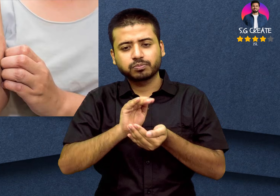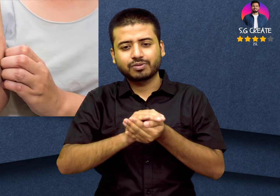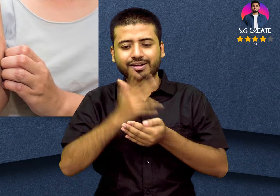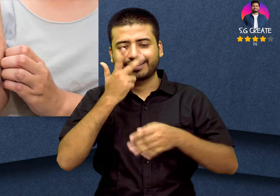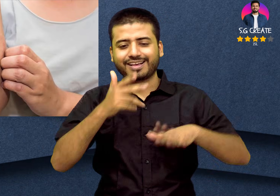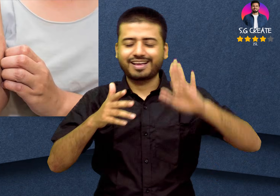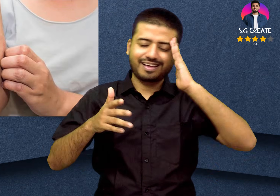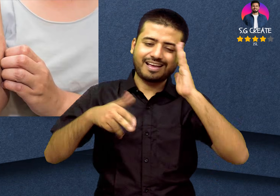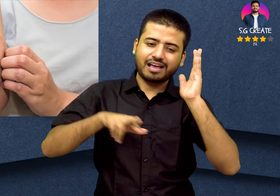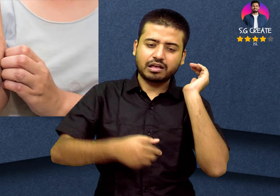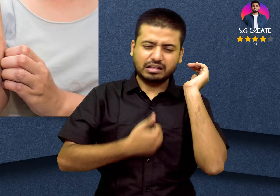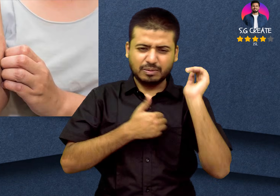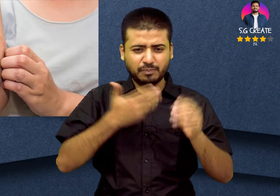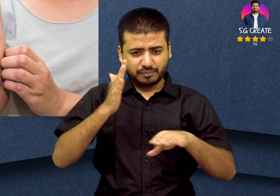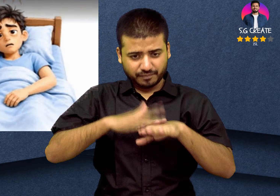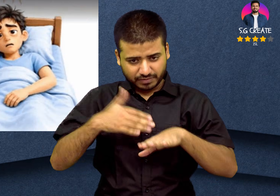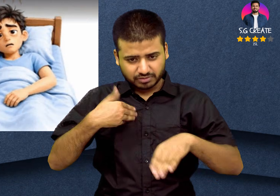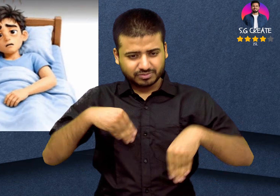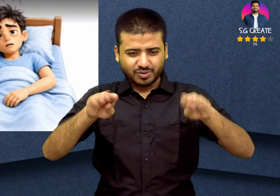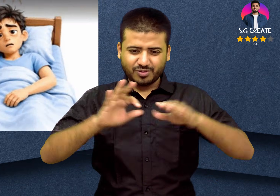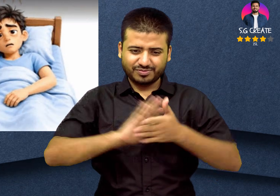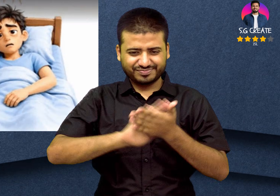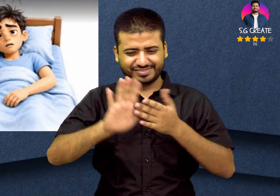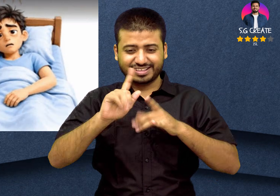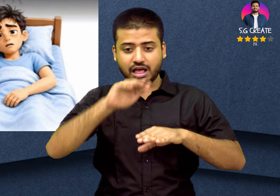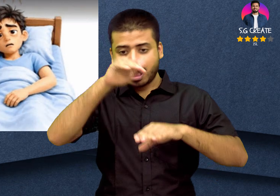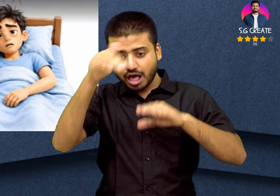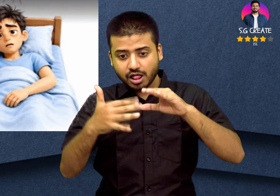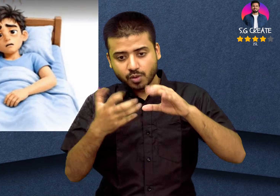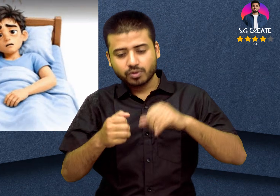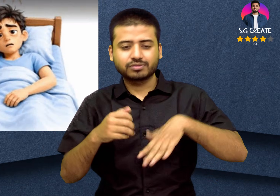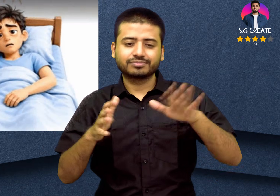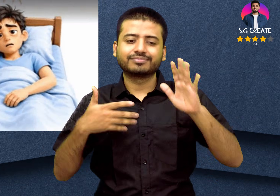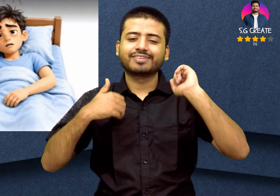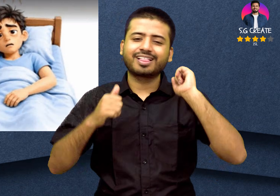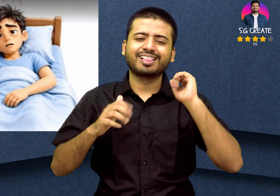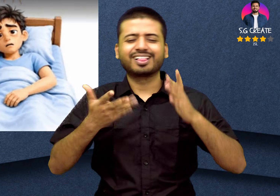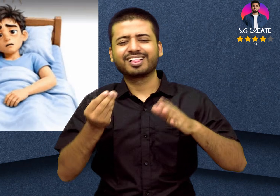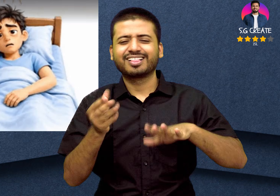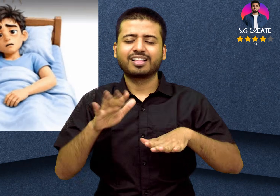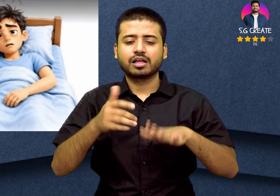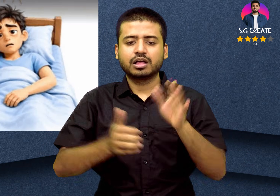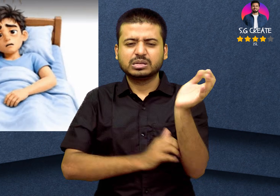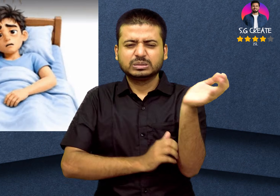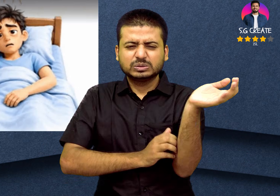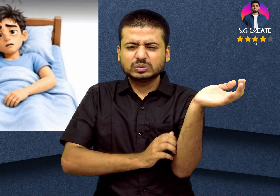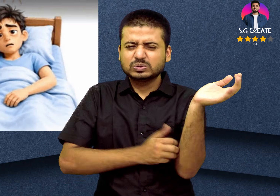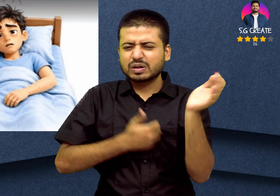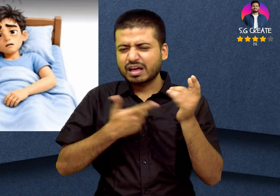which is why their presence often goes completely unnoticed. However, the danger lies not in the